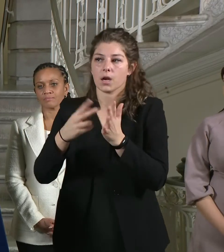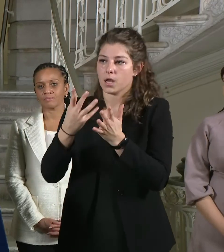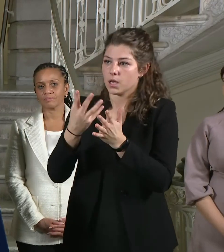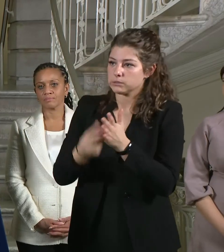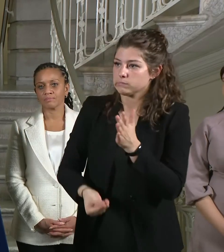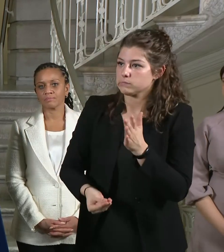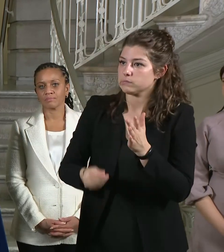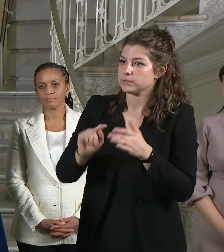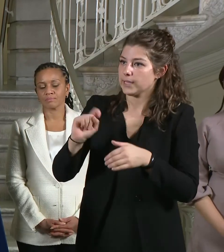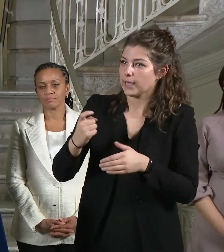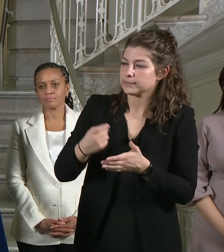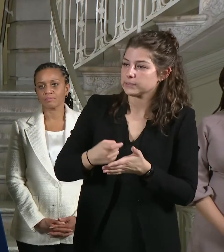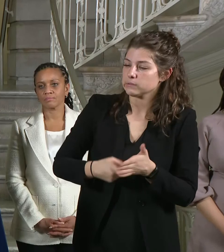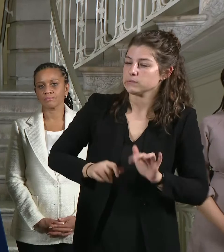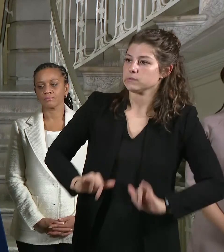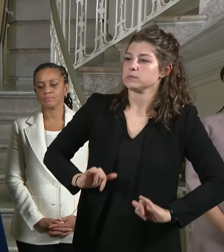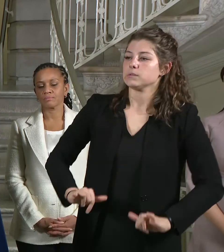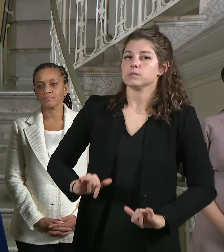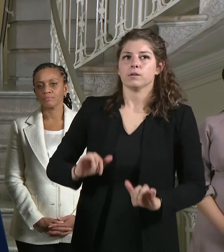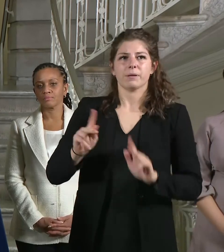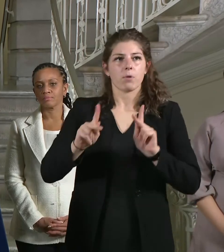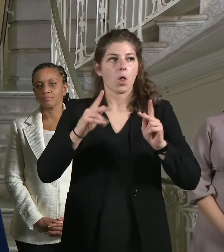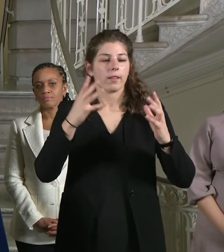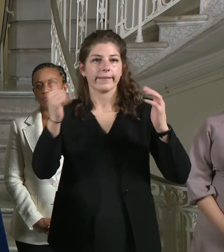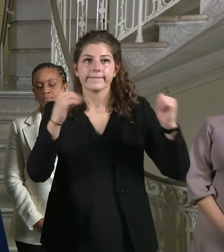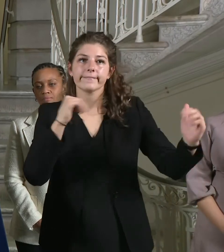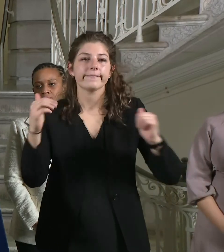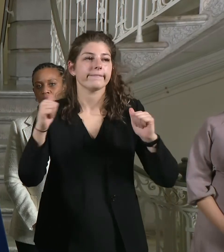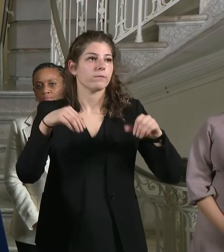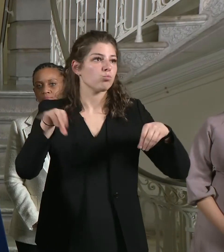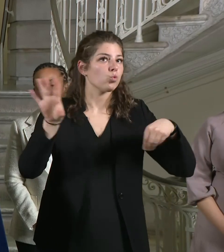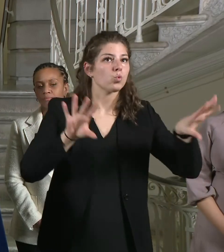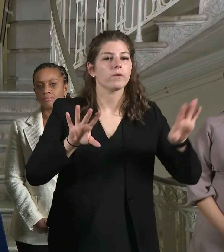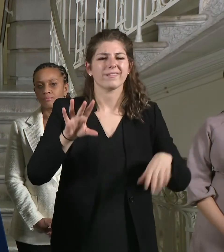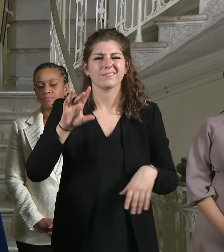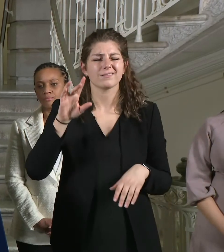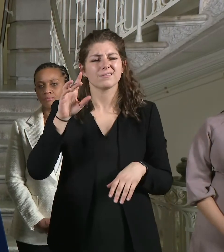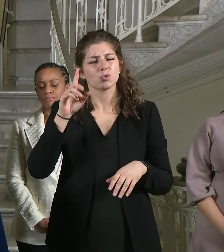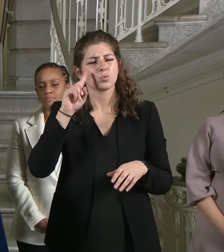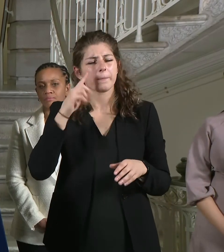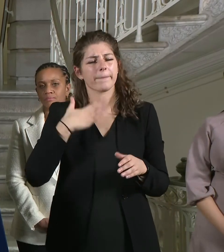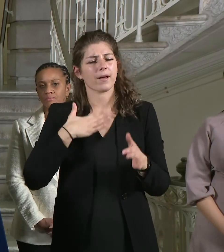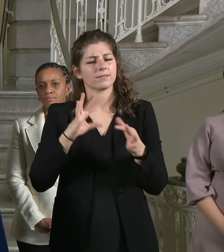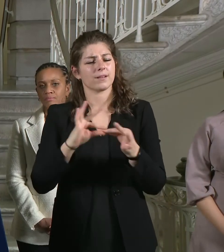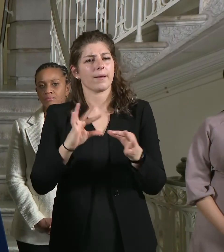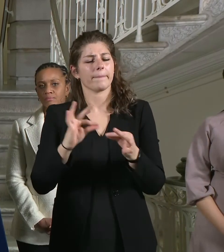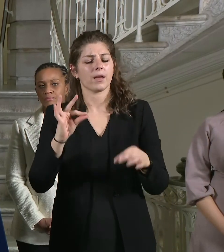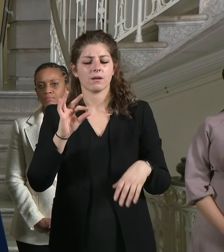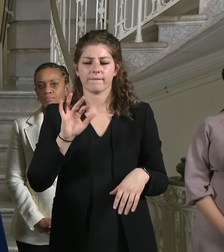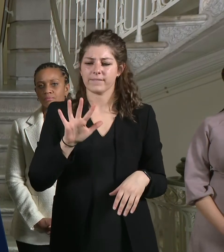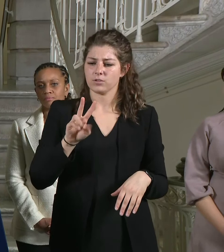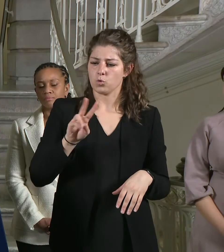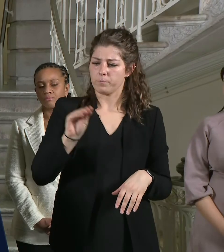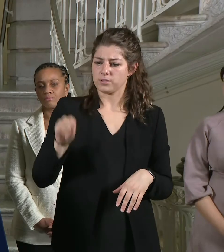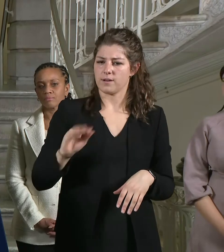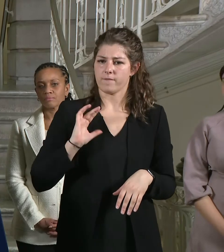INCOME EARNERS TO OF ALL PLACES FLORIDA AND WE NEED TO BE VERY CONSCIOUS OF